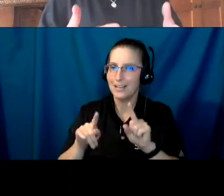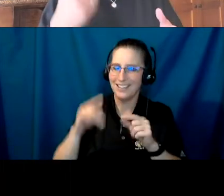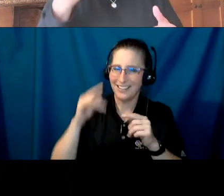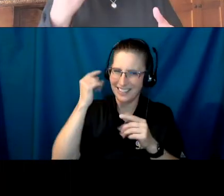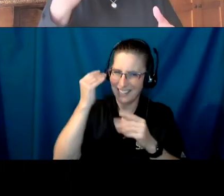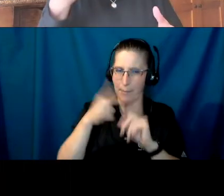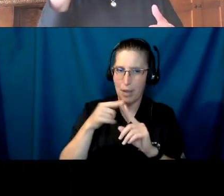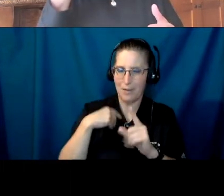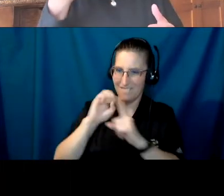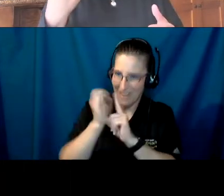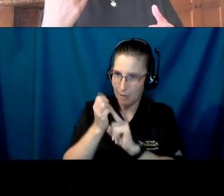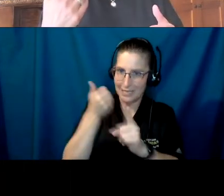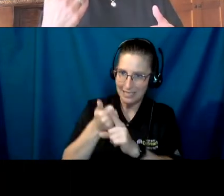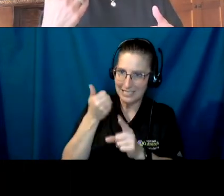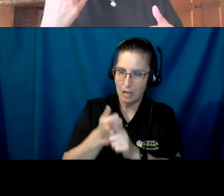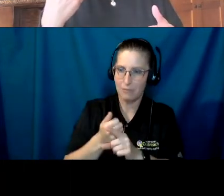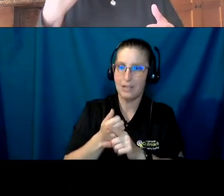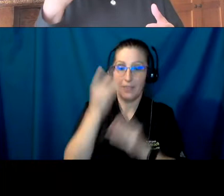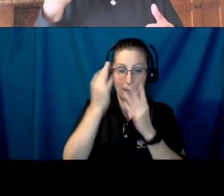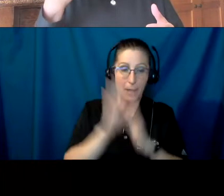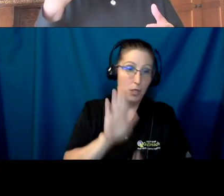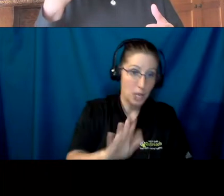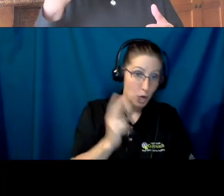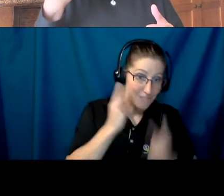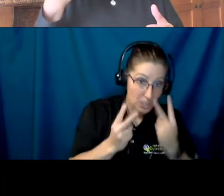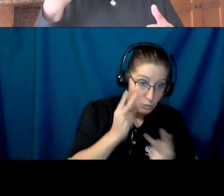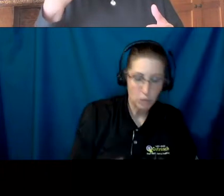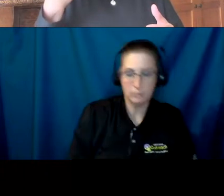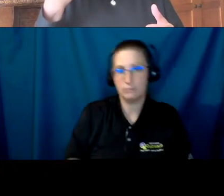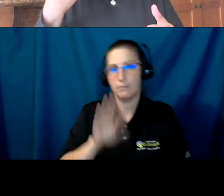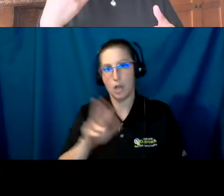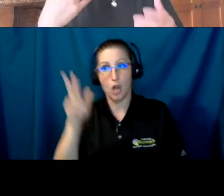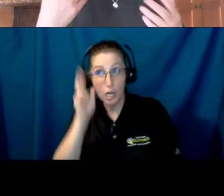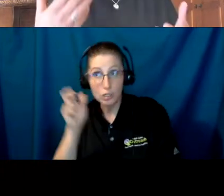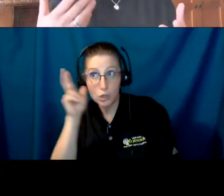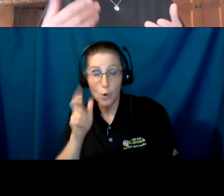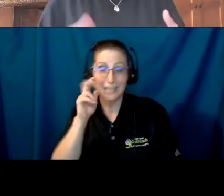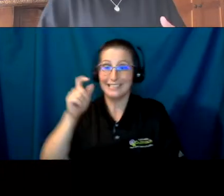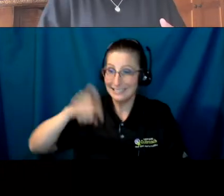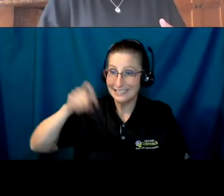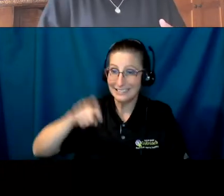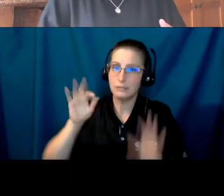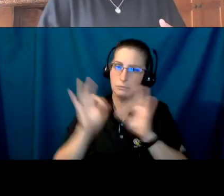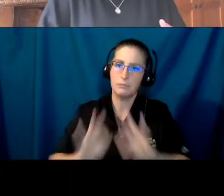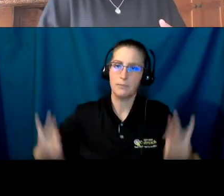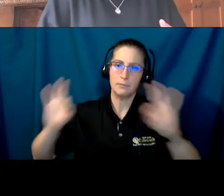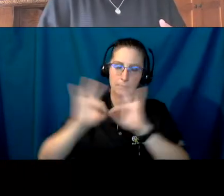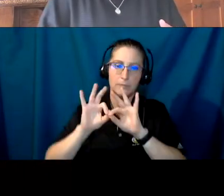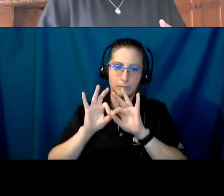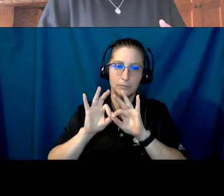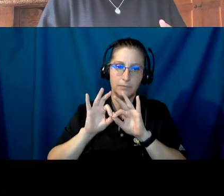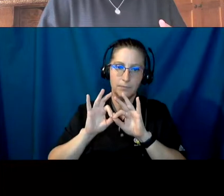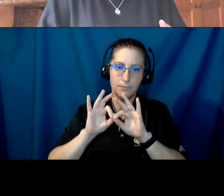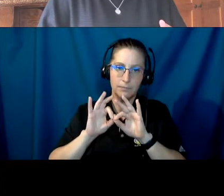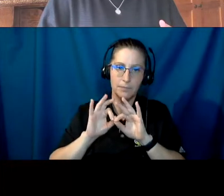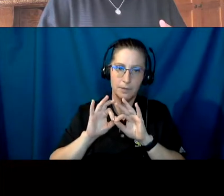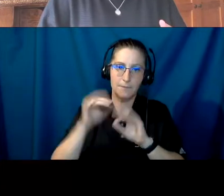about the students visual and auditory needs when you're planning. And I think I have an